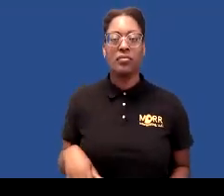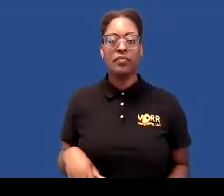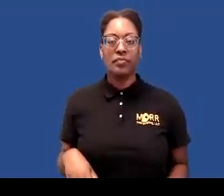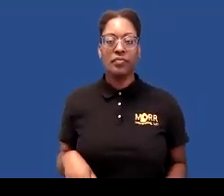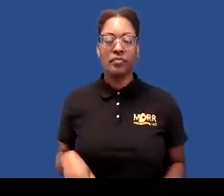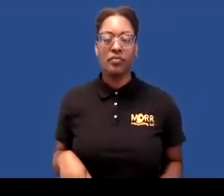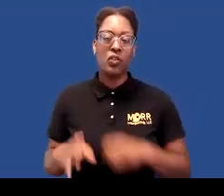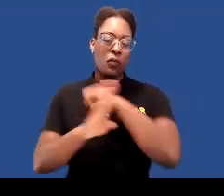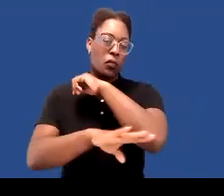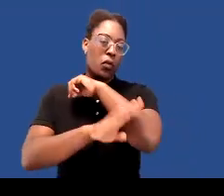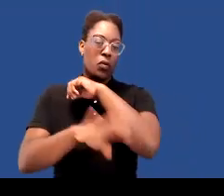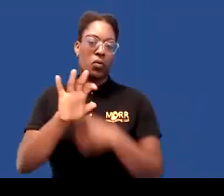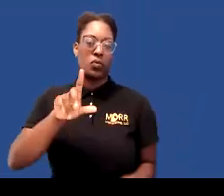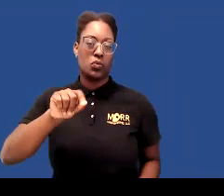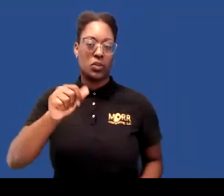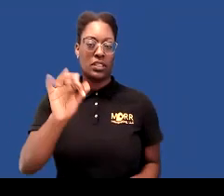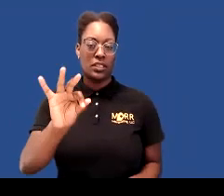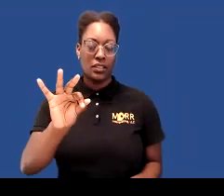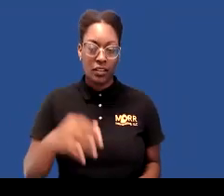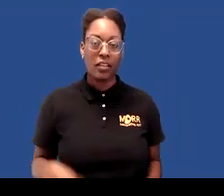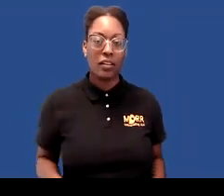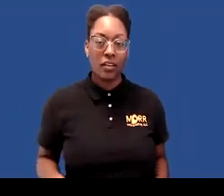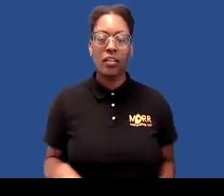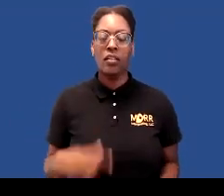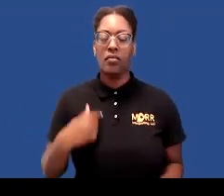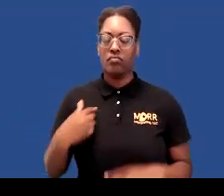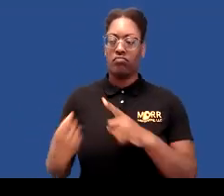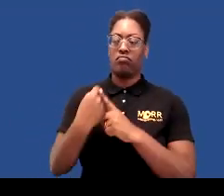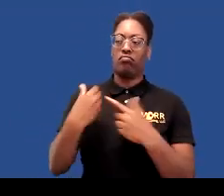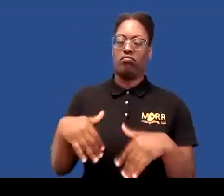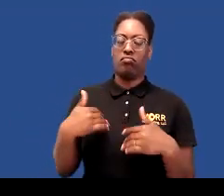And it struck me as I actually you're thinking about Ben Horne's dissertation,